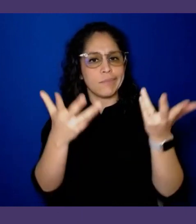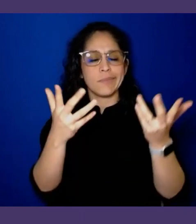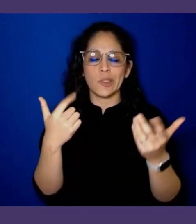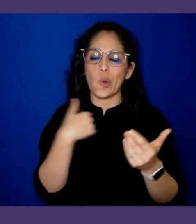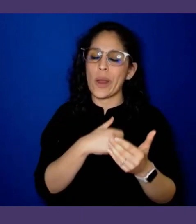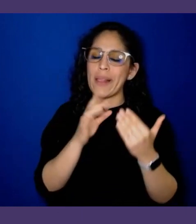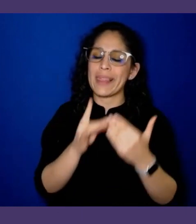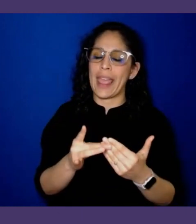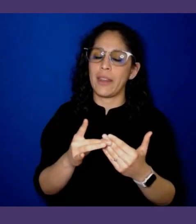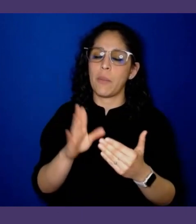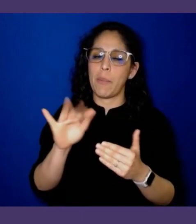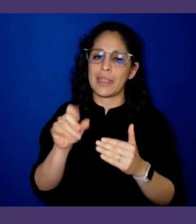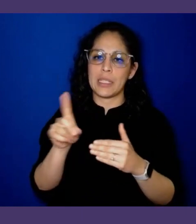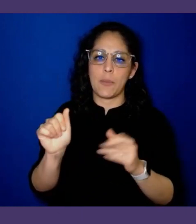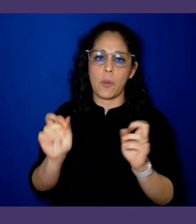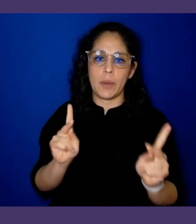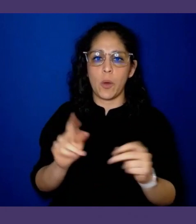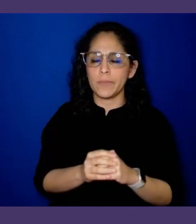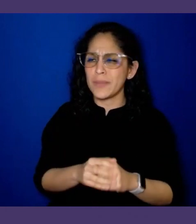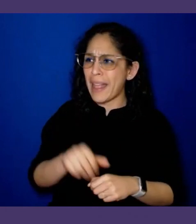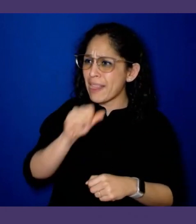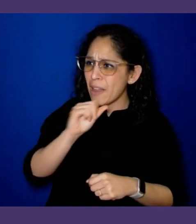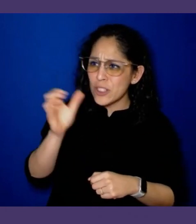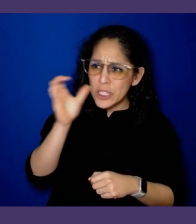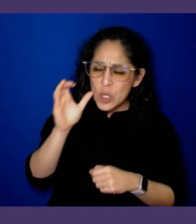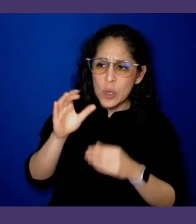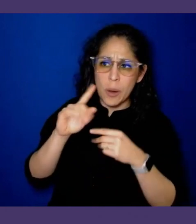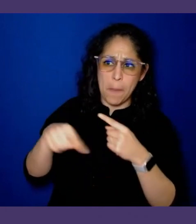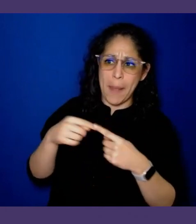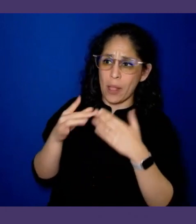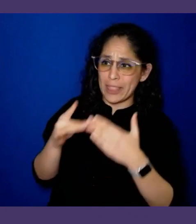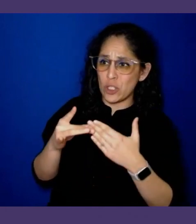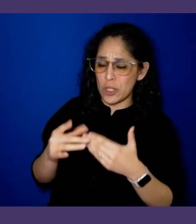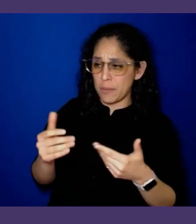I love to hear especially about leadership and how we're making sure that those roles have people with